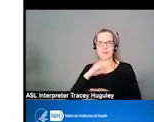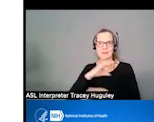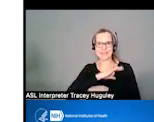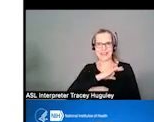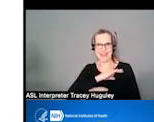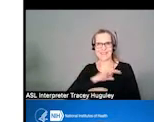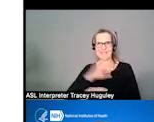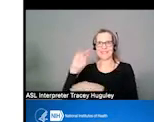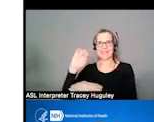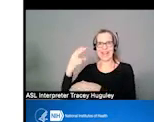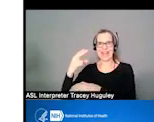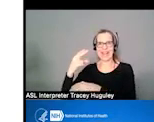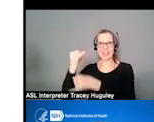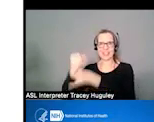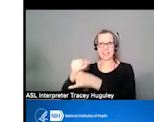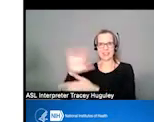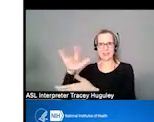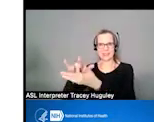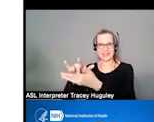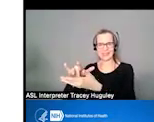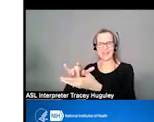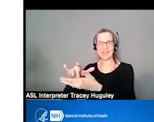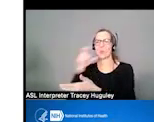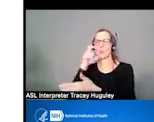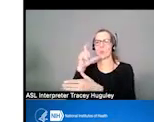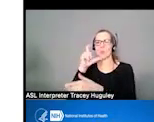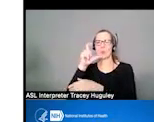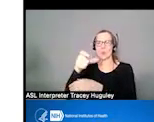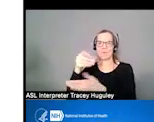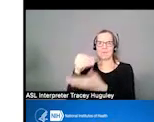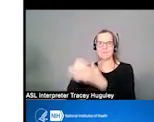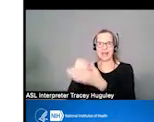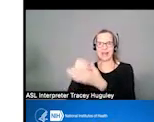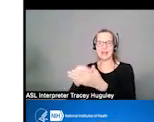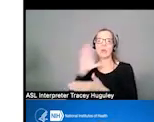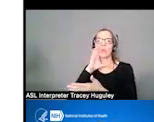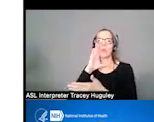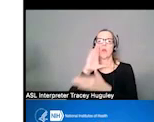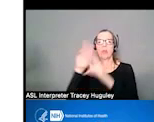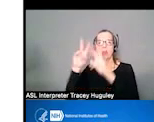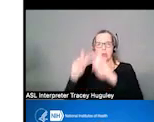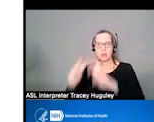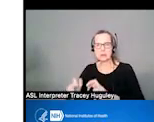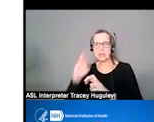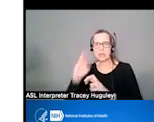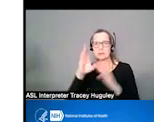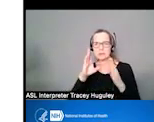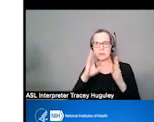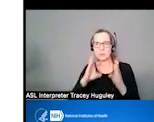center or office funding your award will be assessing those plans to determine if they are acceptable,